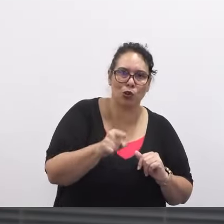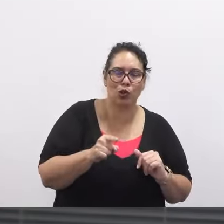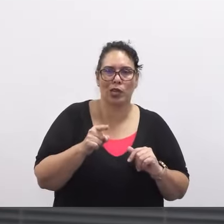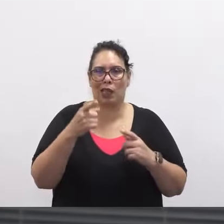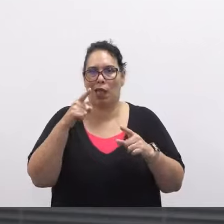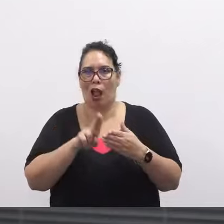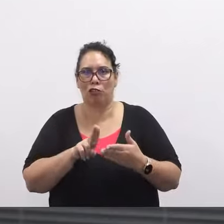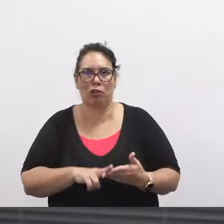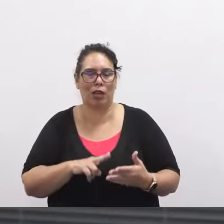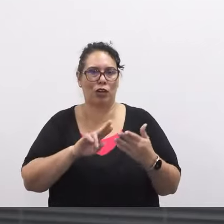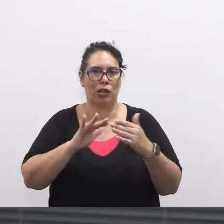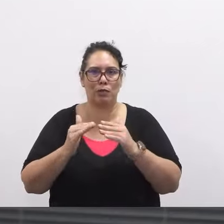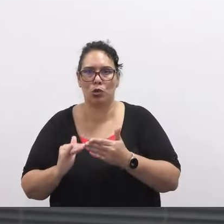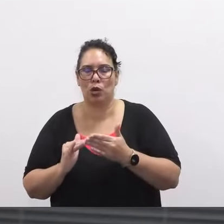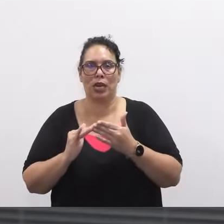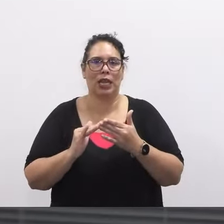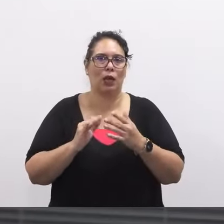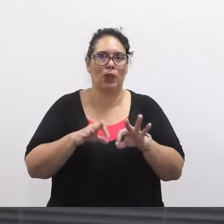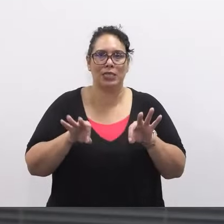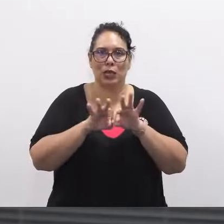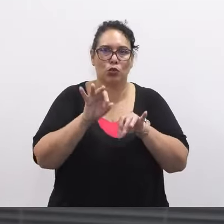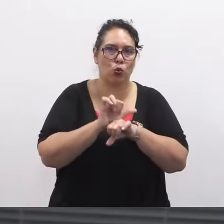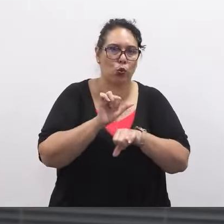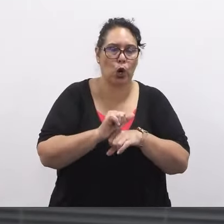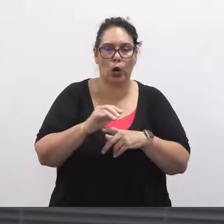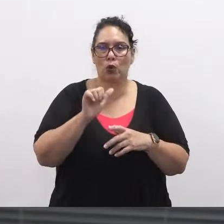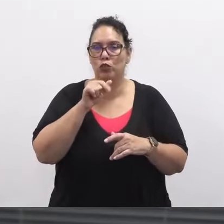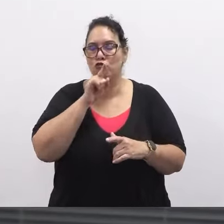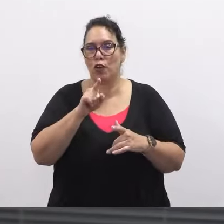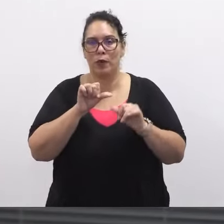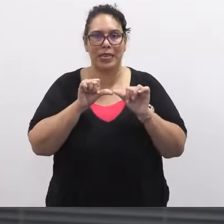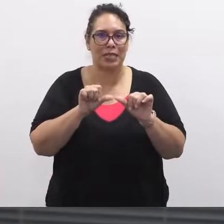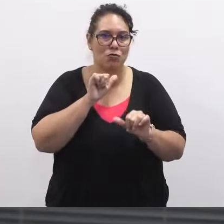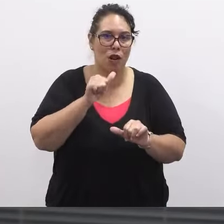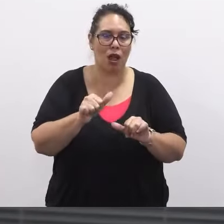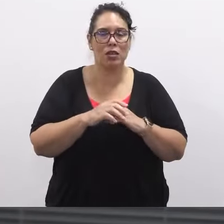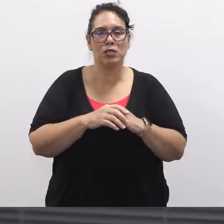with respect to essential work and would work continue. So we decided to really just put it on the bench